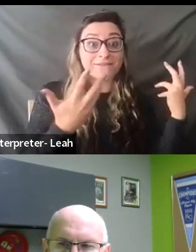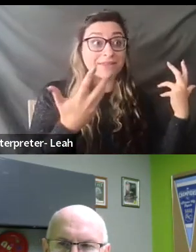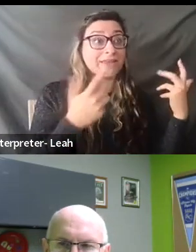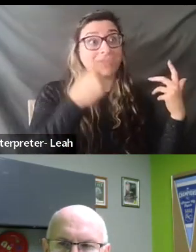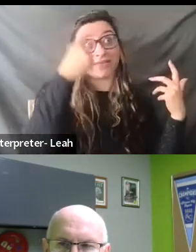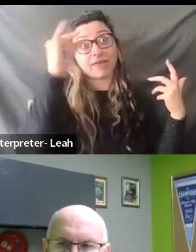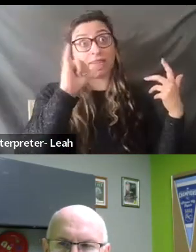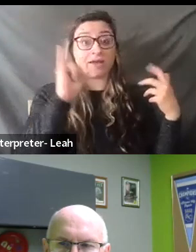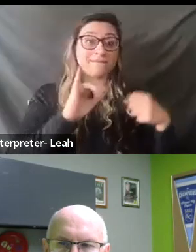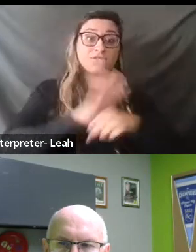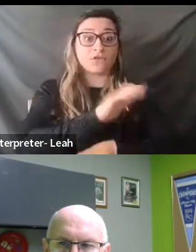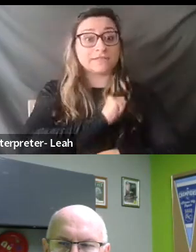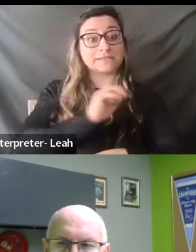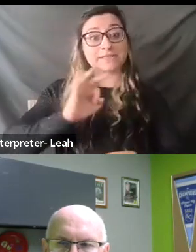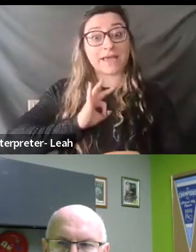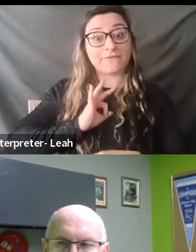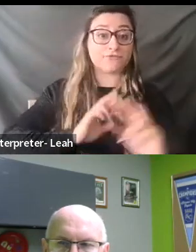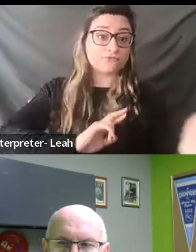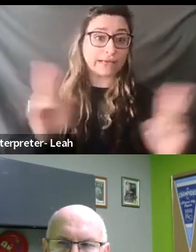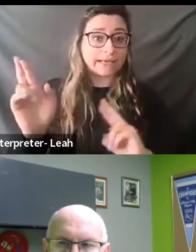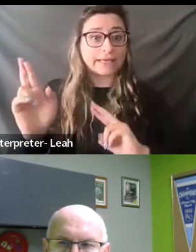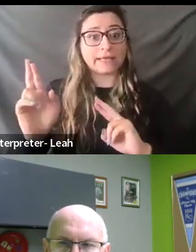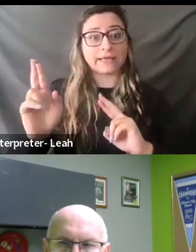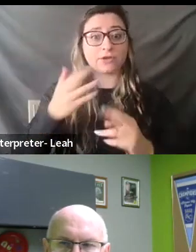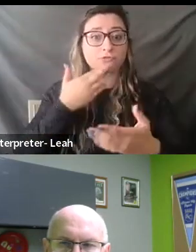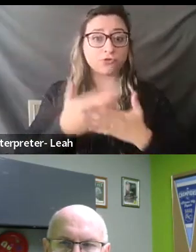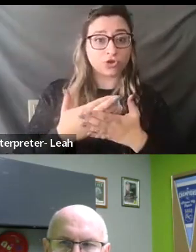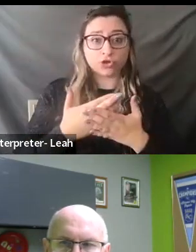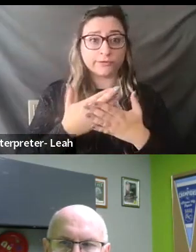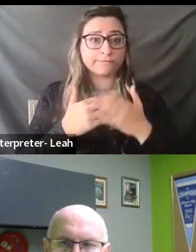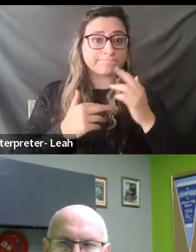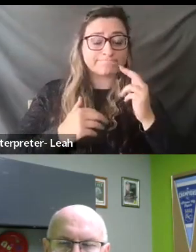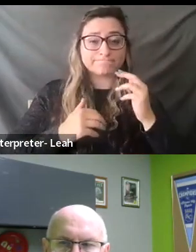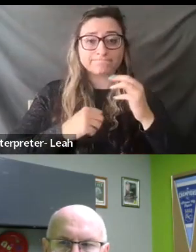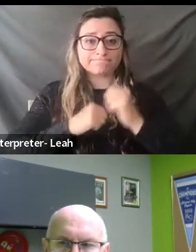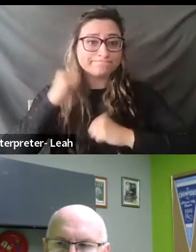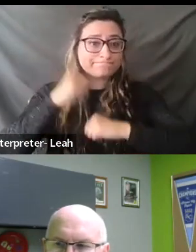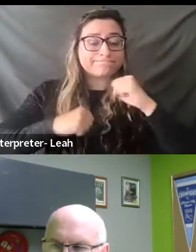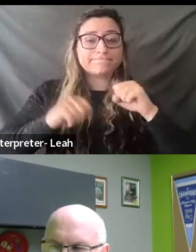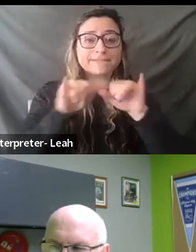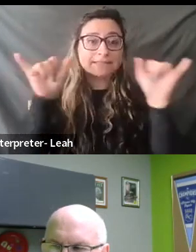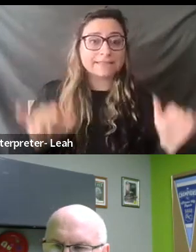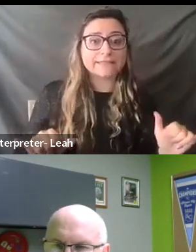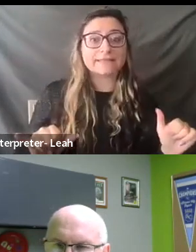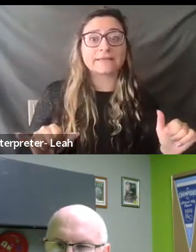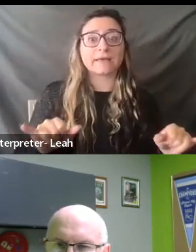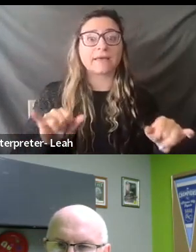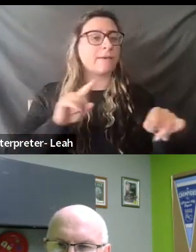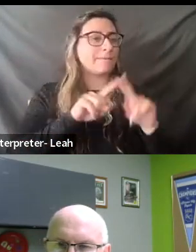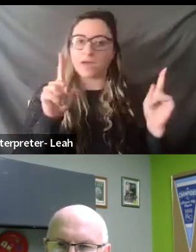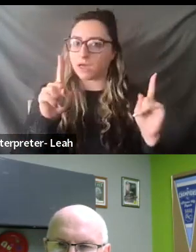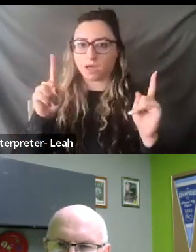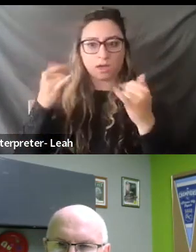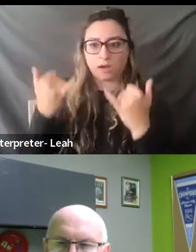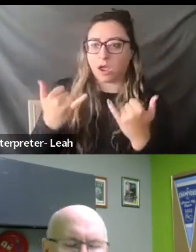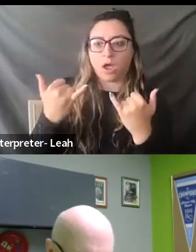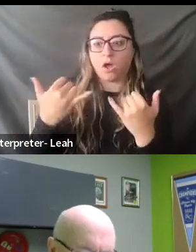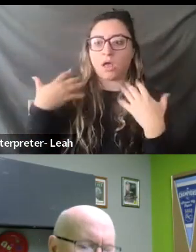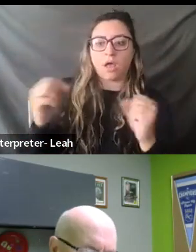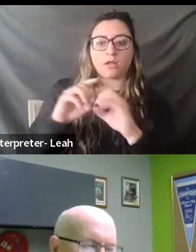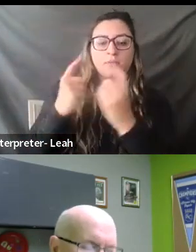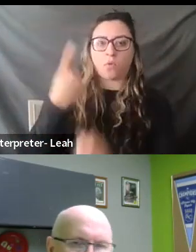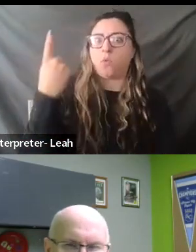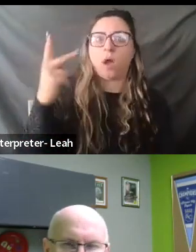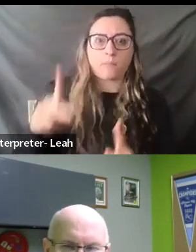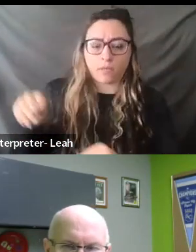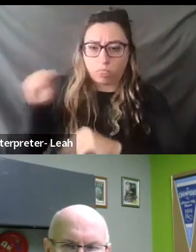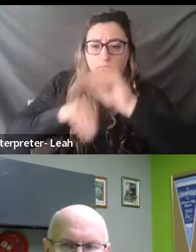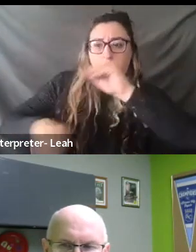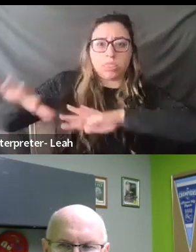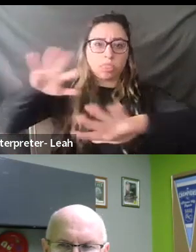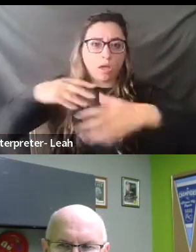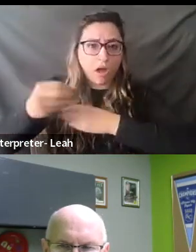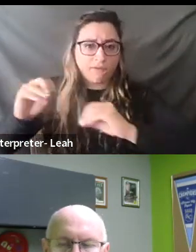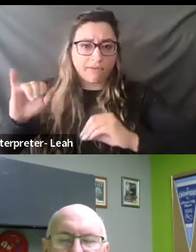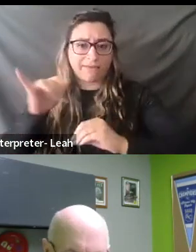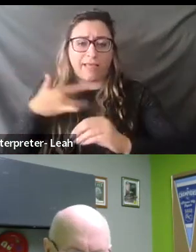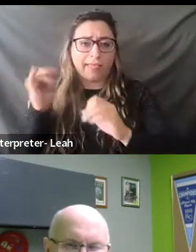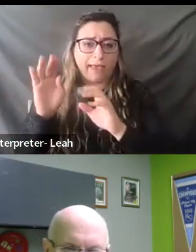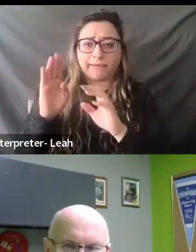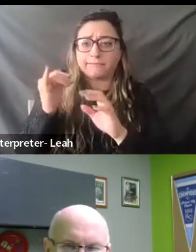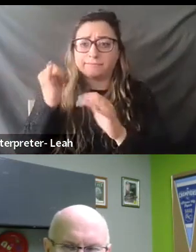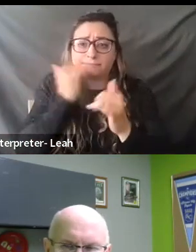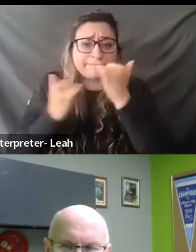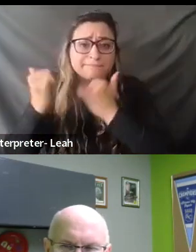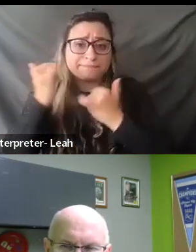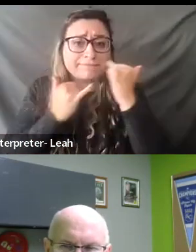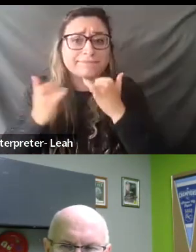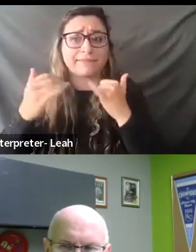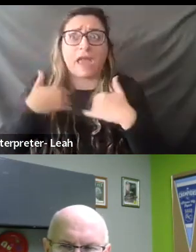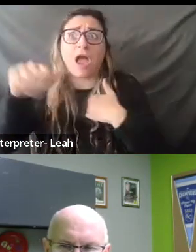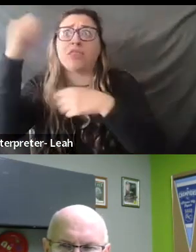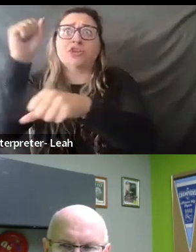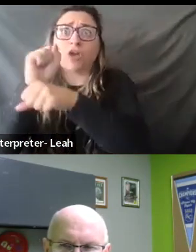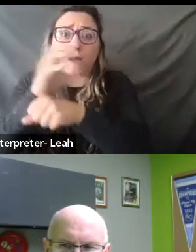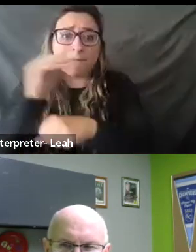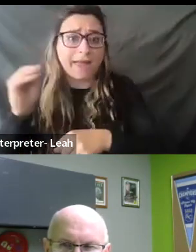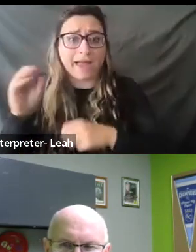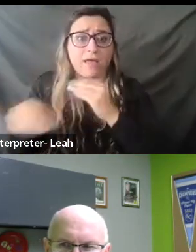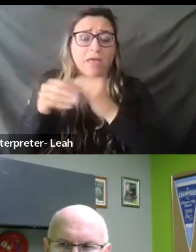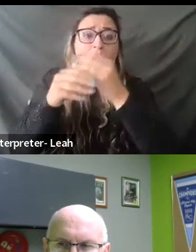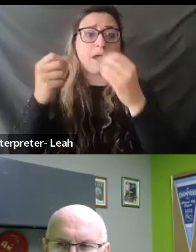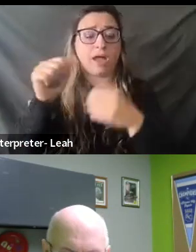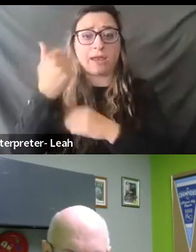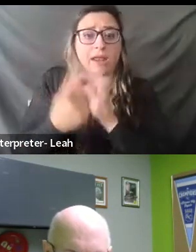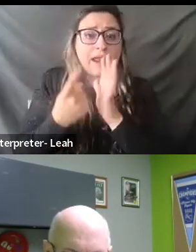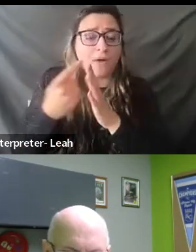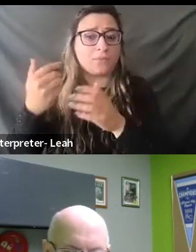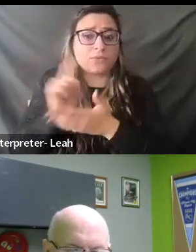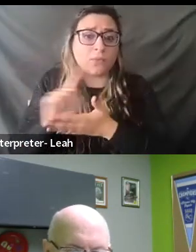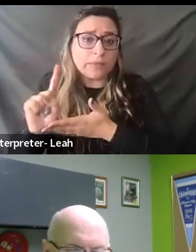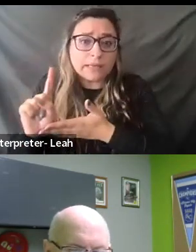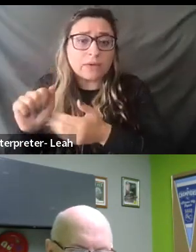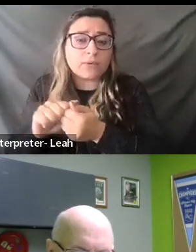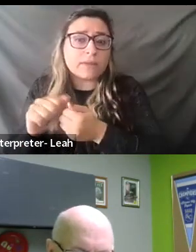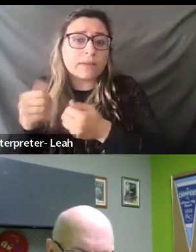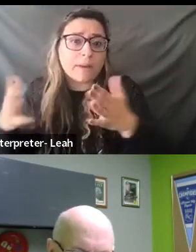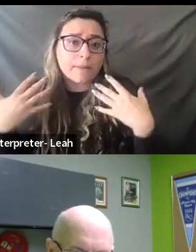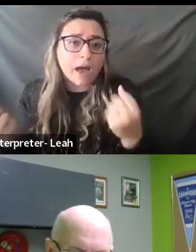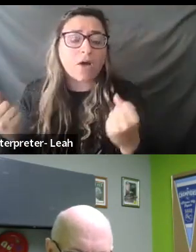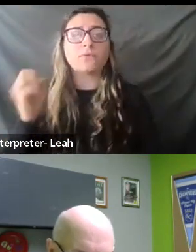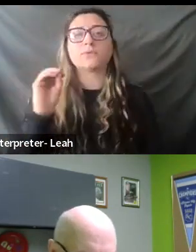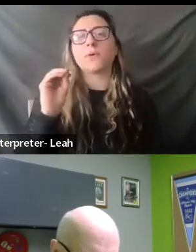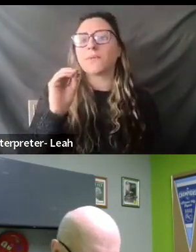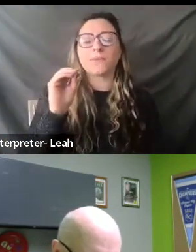I was going to say, the only thing with public health was it -- you know, in rural areas, the county public health departments, there is just so much diversity in their capacity.